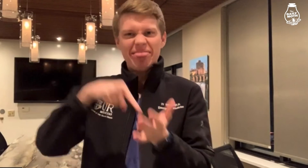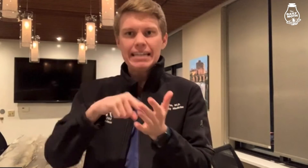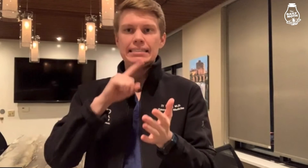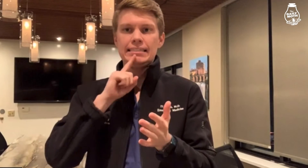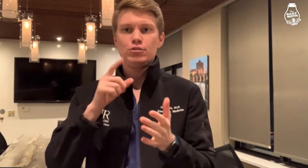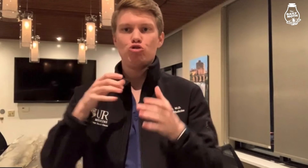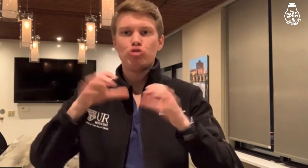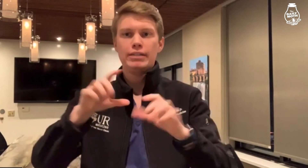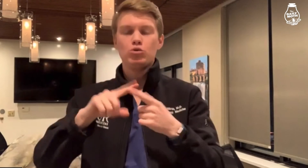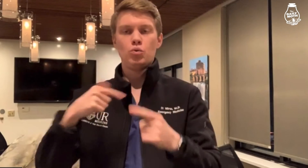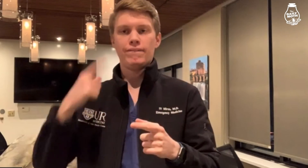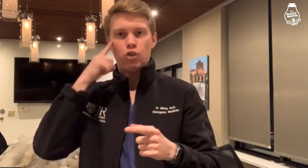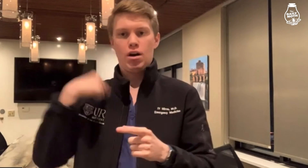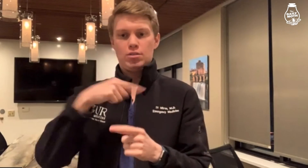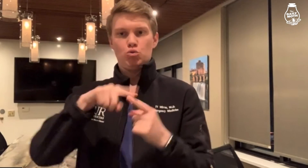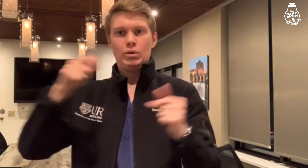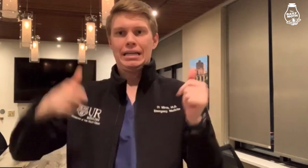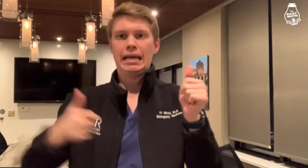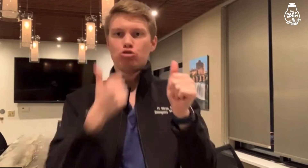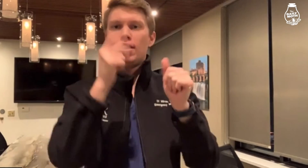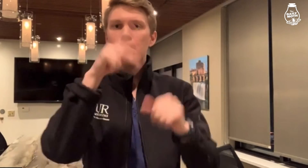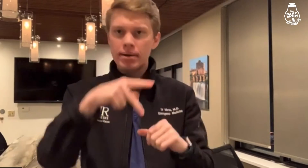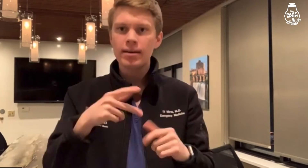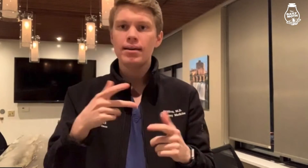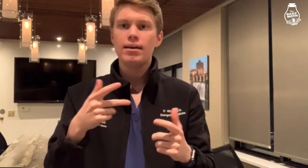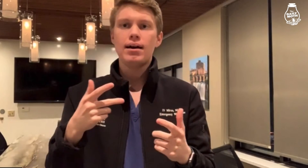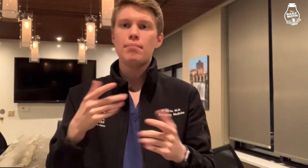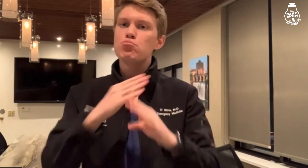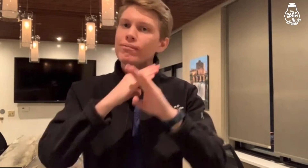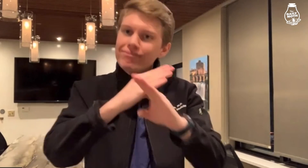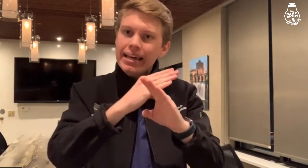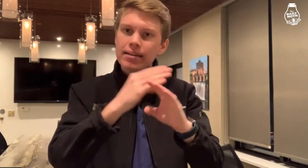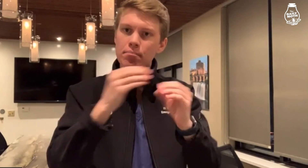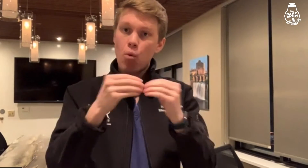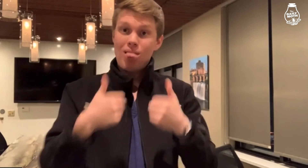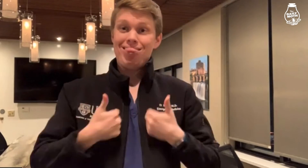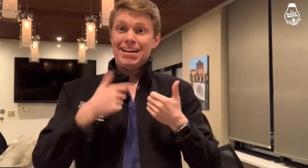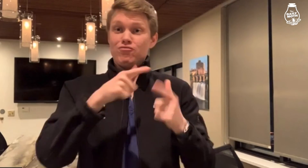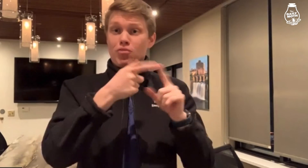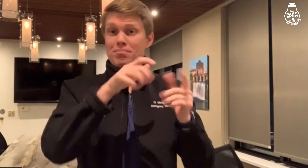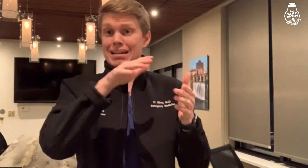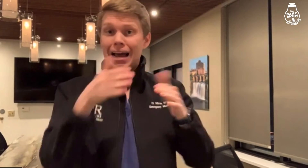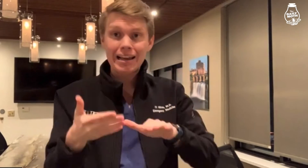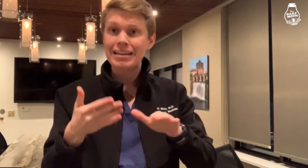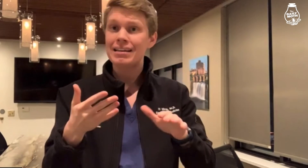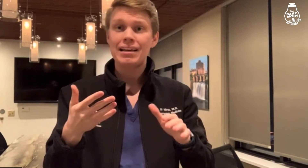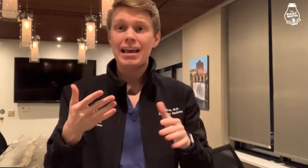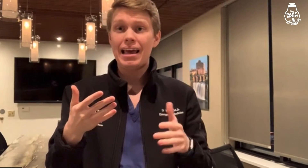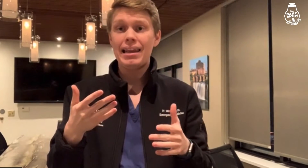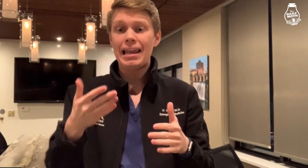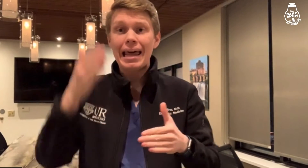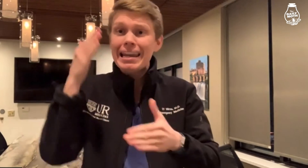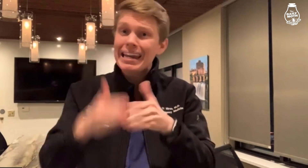So this is a chance for us to catch up and prevent more lives from being lost.